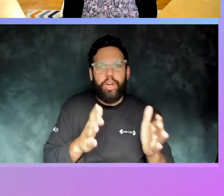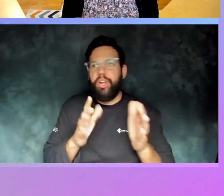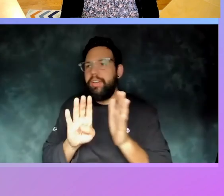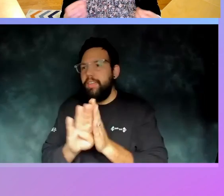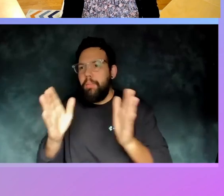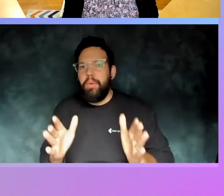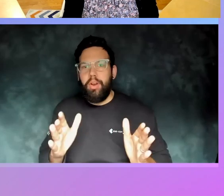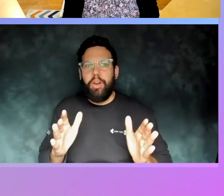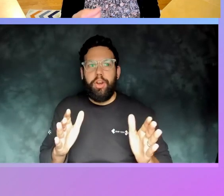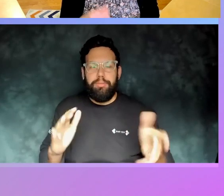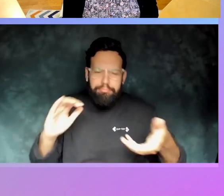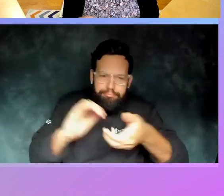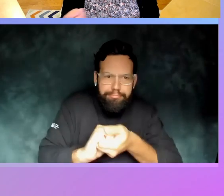label related to it. In our